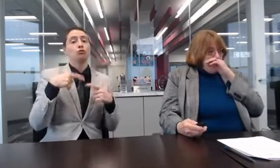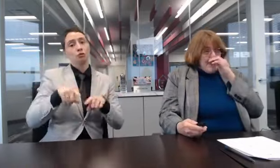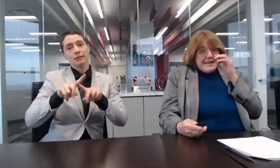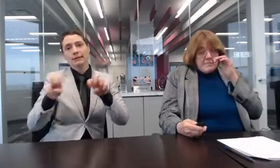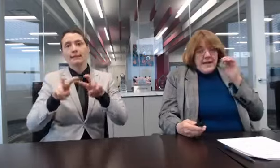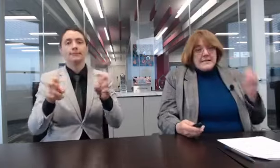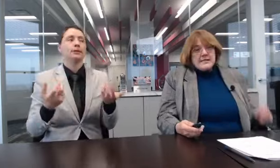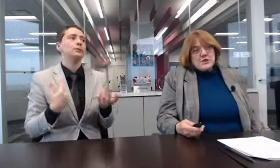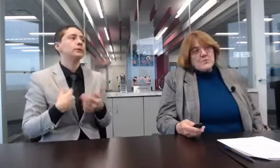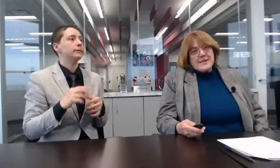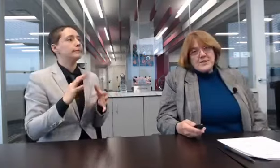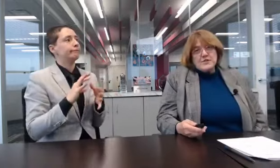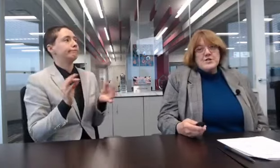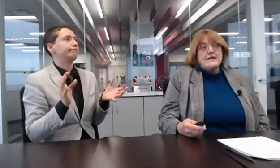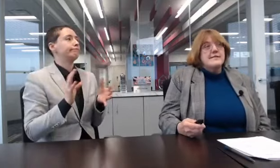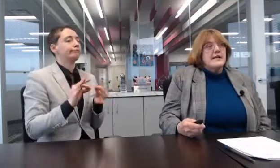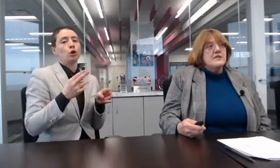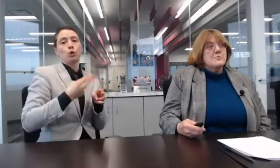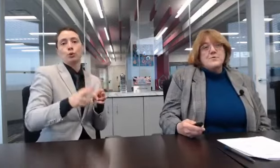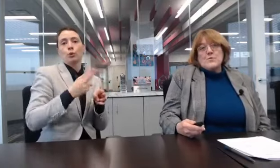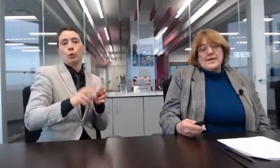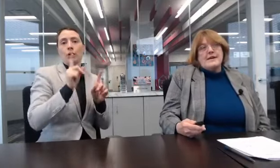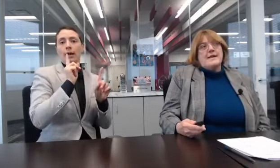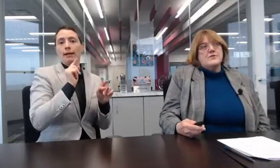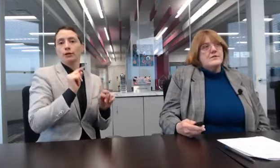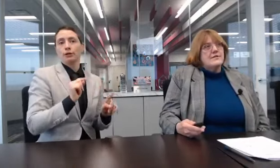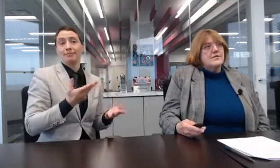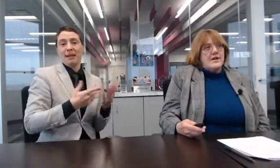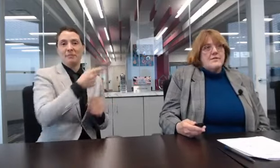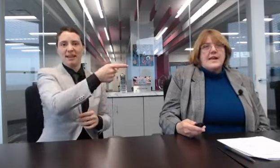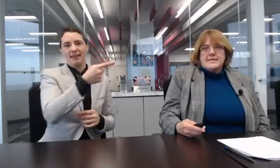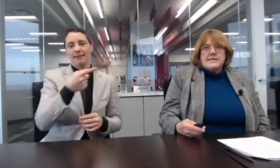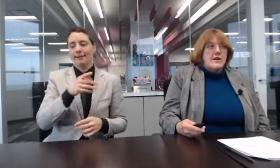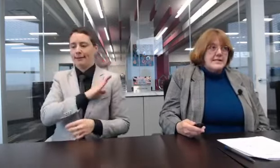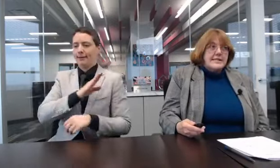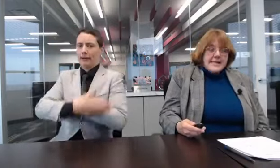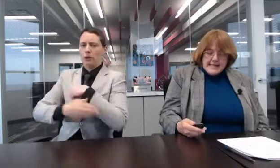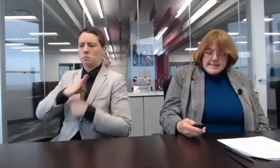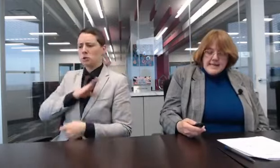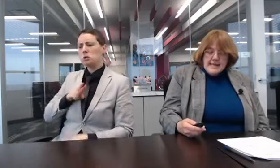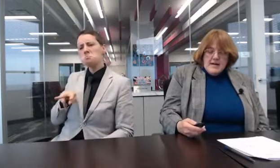you may get back the determination you're child's not eligible when actually the child has a lot of needs.